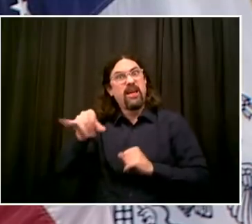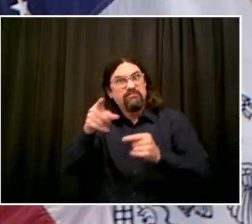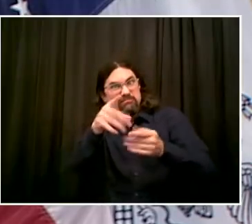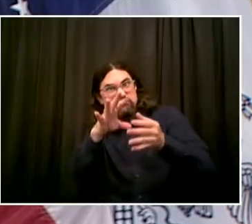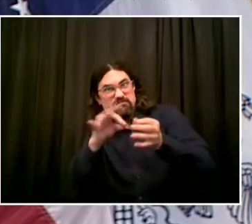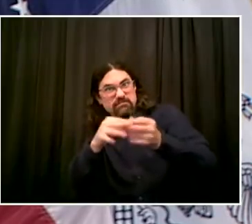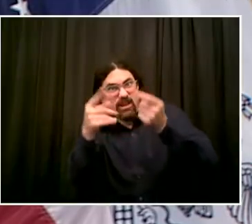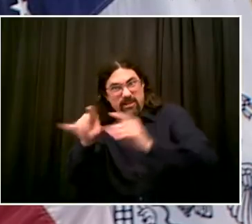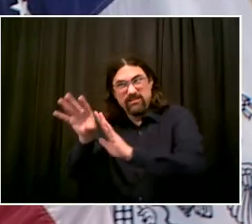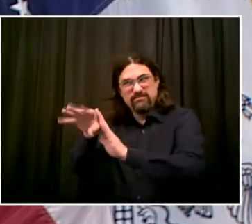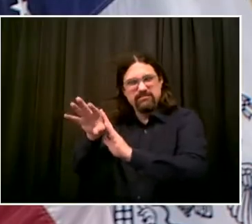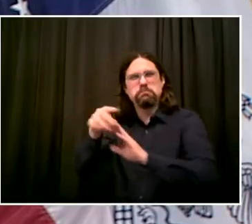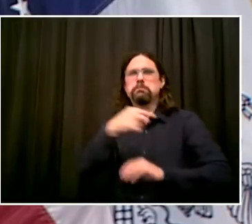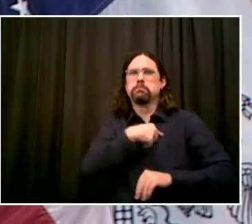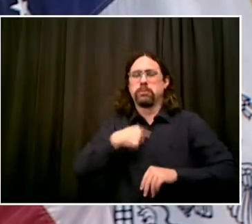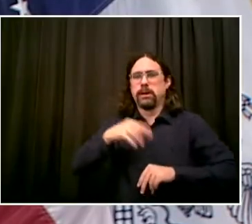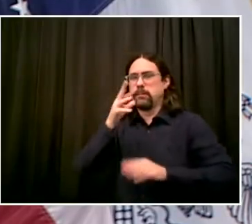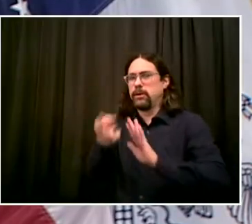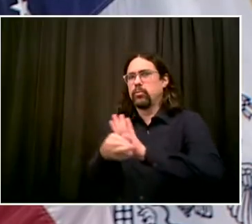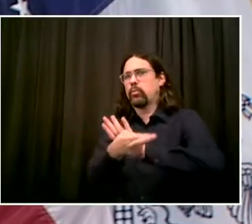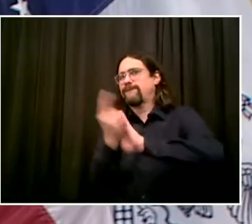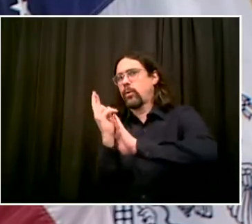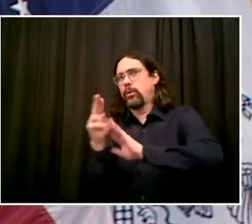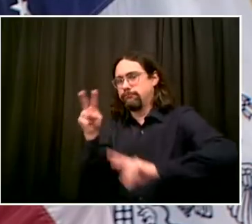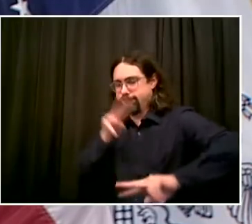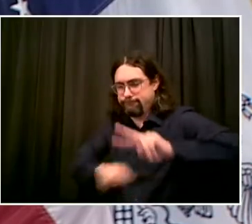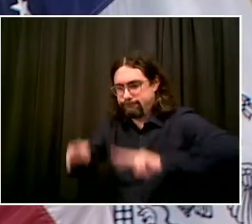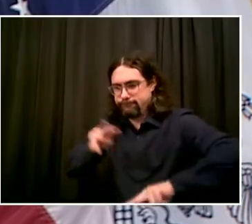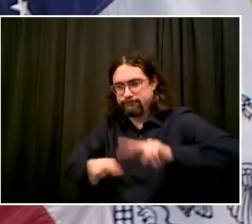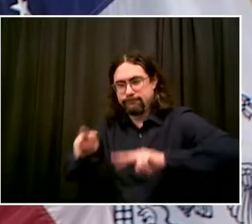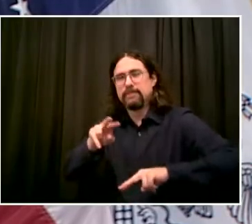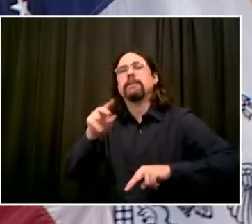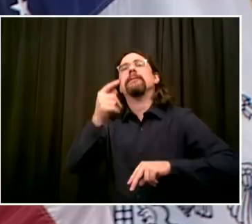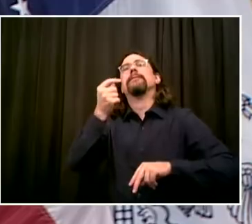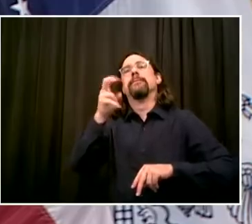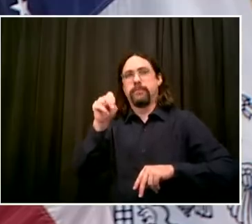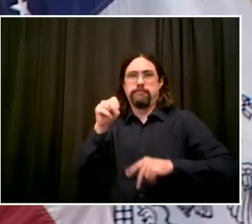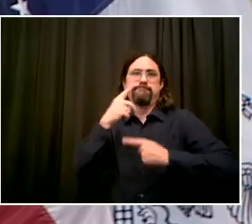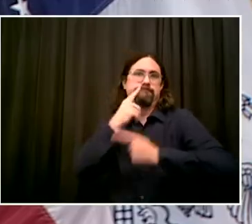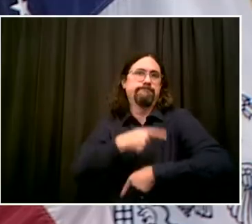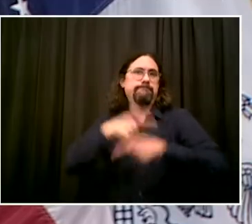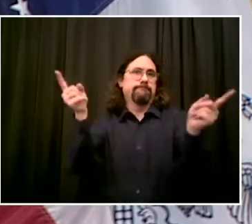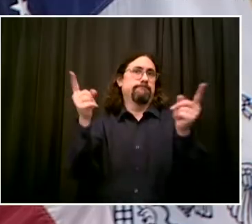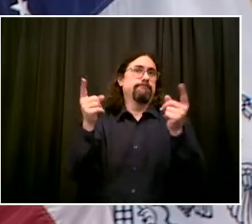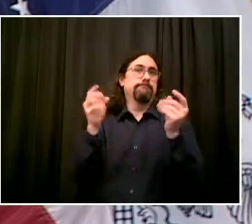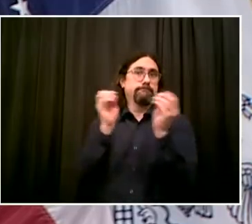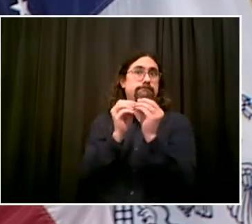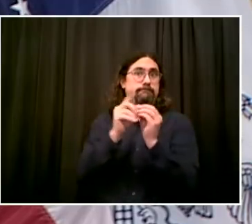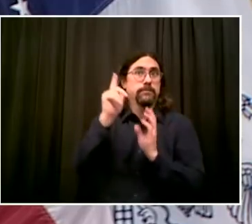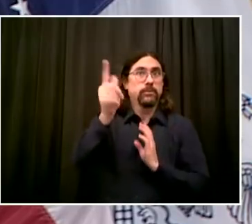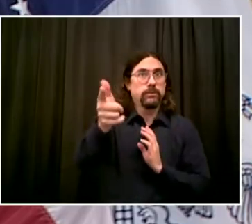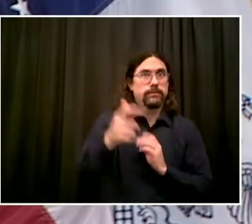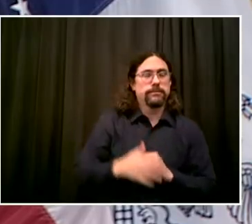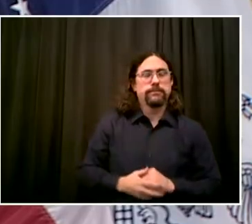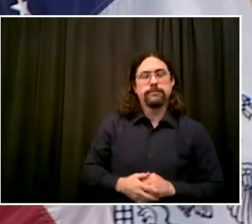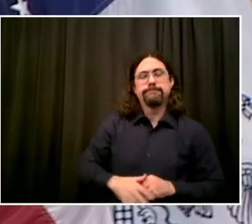IT, WE LLWI GET A FULL REVIEW ON WHAT HAPPENED HERE, WILL BE PUBLIC ABOUT IT. IF FURTHER ACTION IS NEEDED, WILL BE PUBLIC ABOUT IT AS WELL. GO AHEAD.